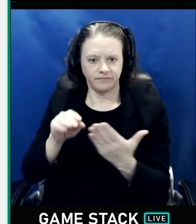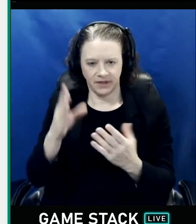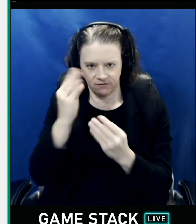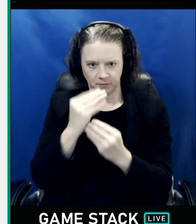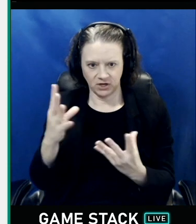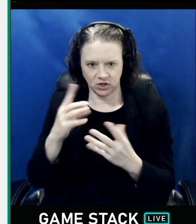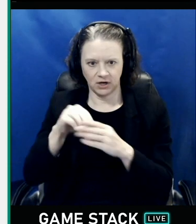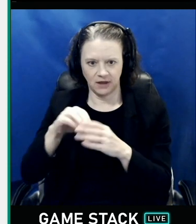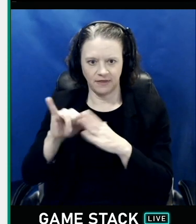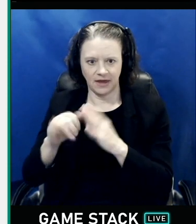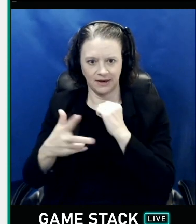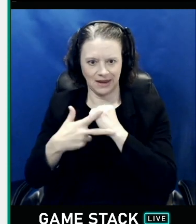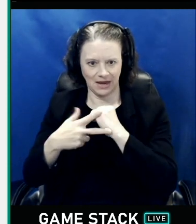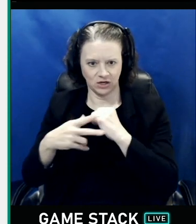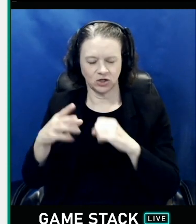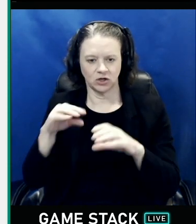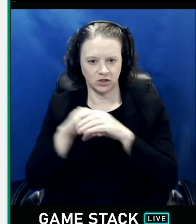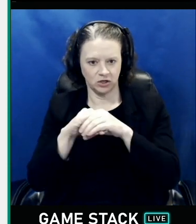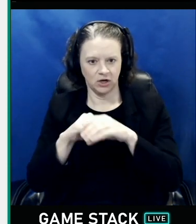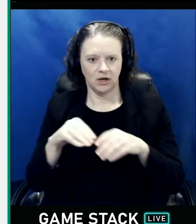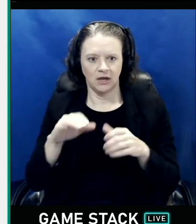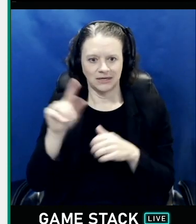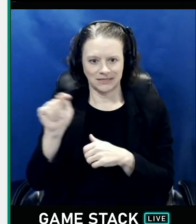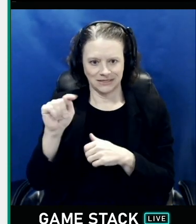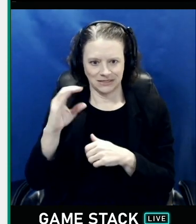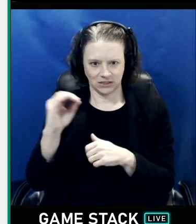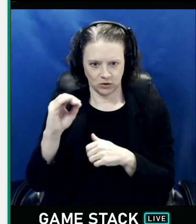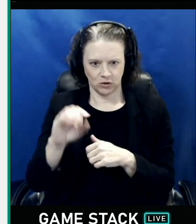the data-cache level specified by the locality reference hint